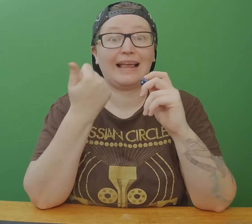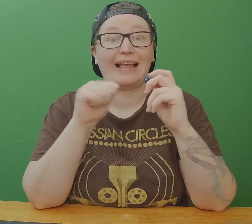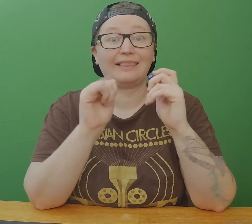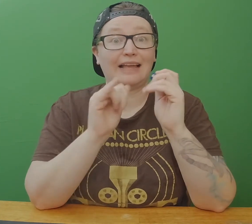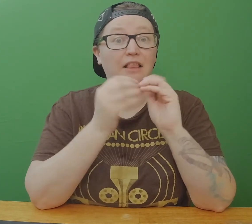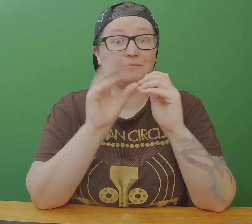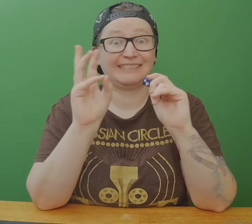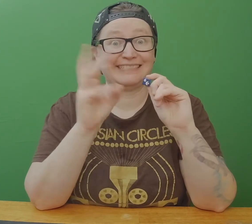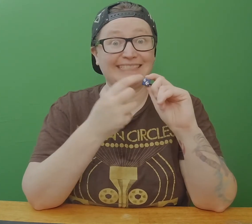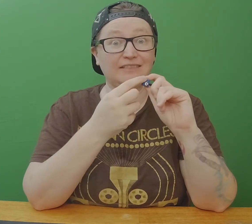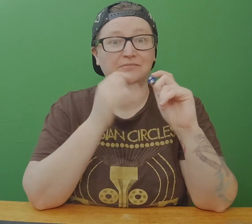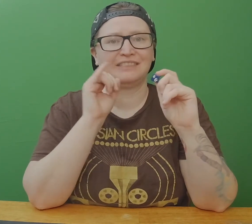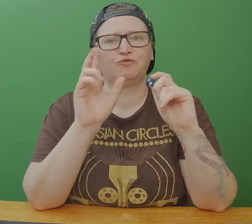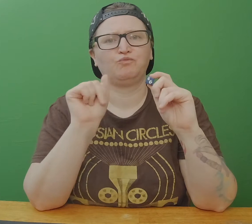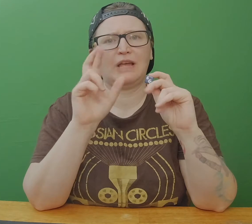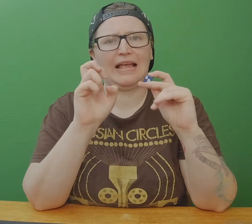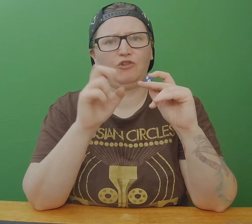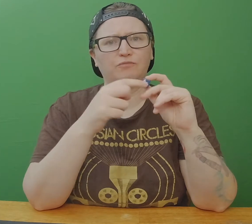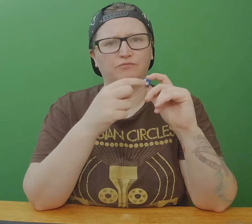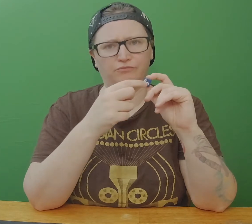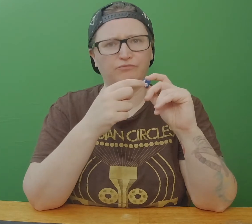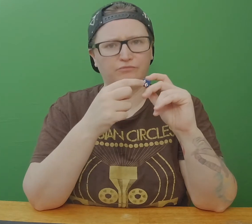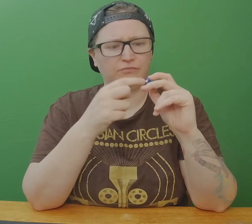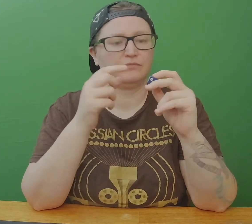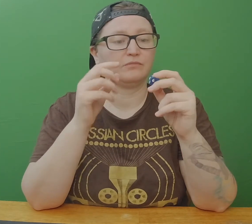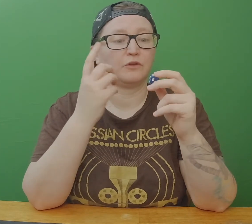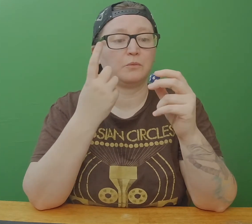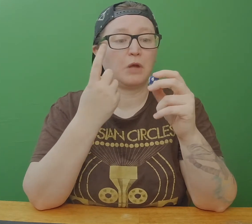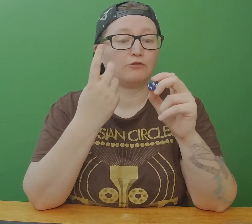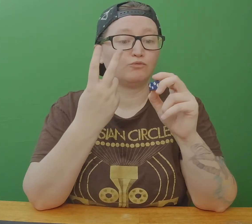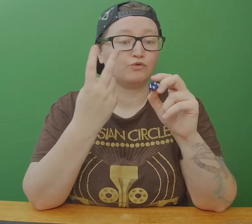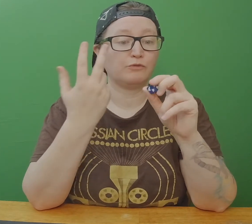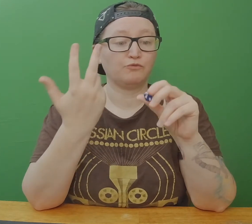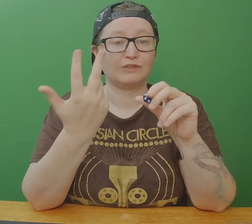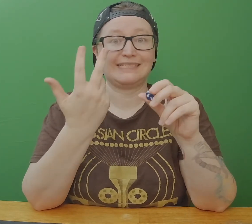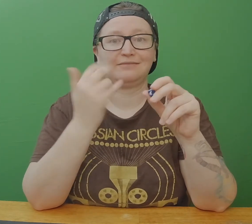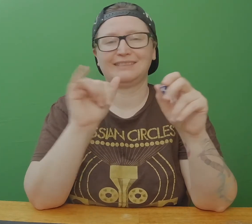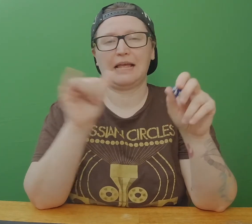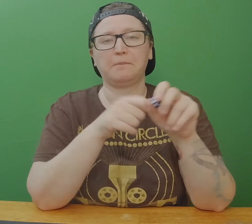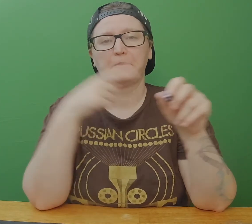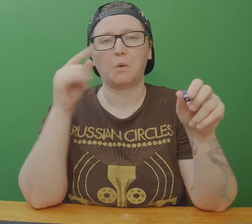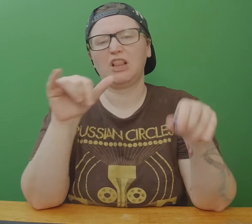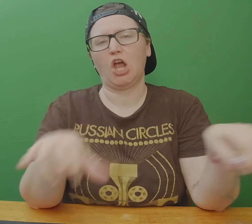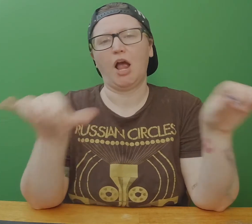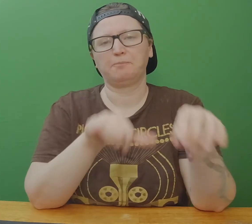and any time you get a number six that's considered rare so one two and three